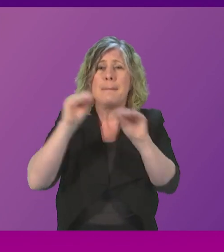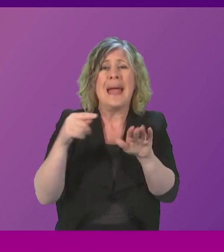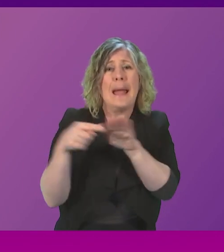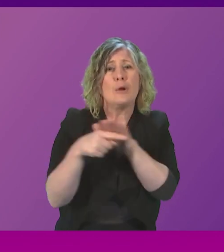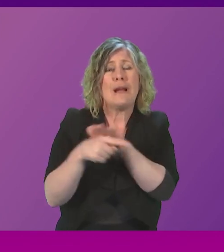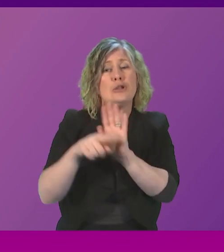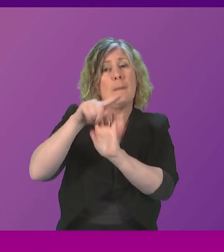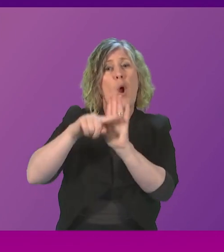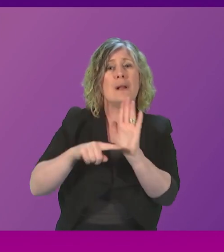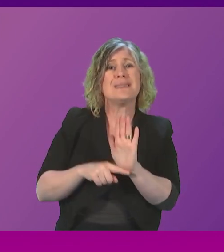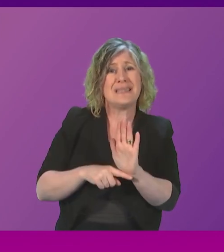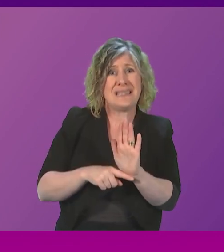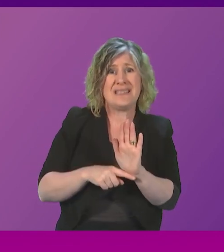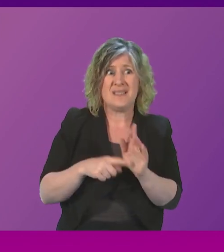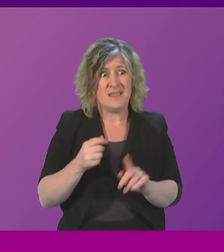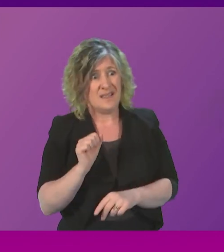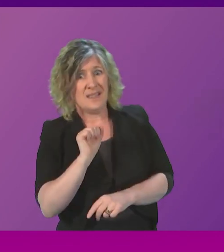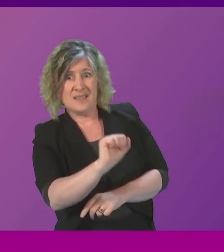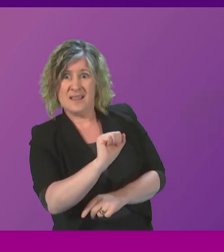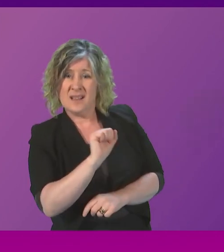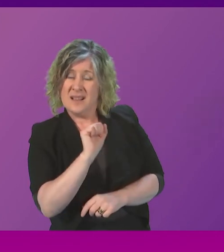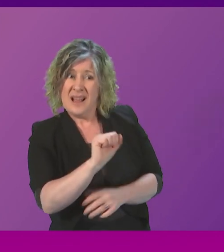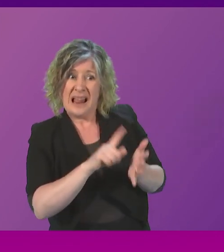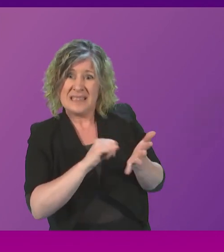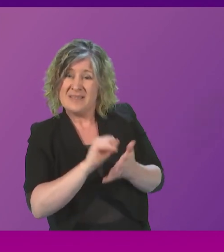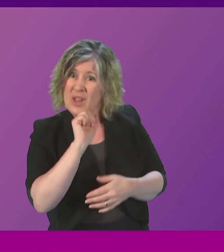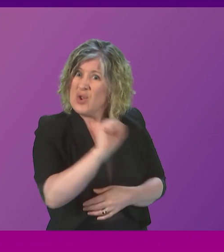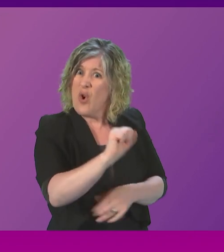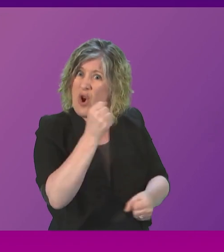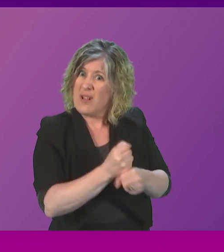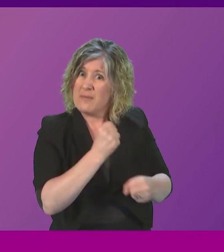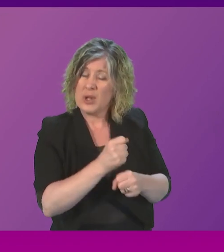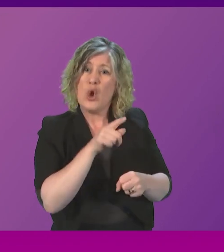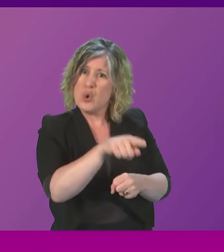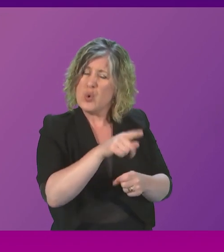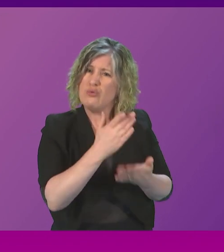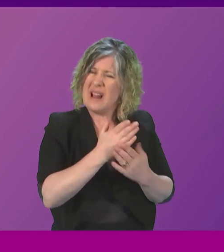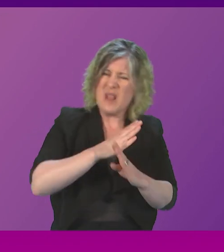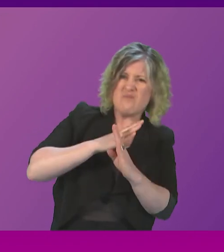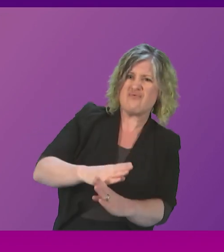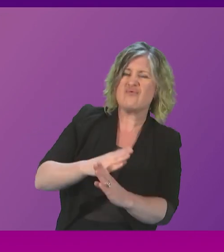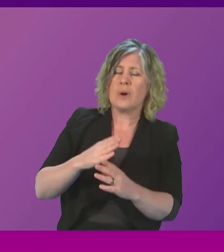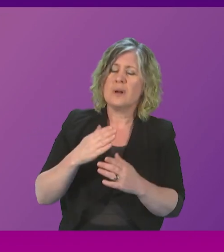forward by her Government, which work against the economic interests of Scotland.